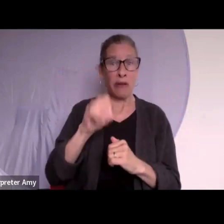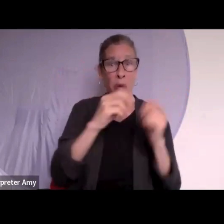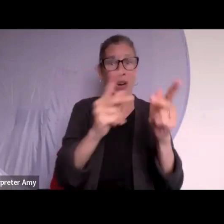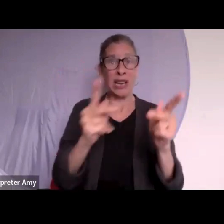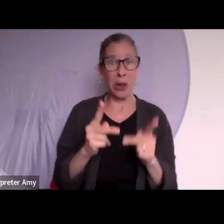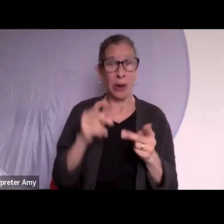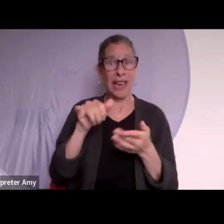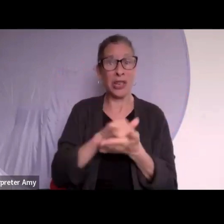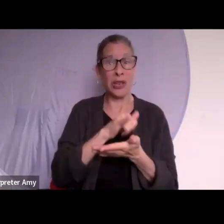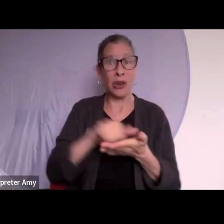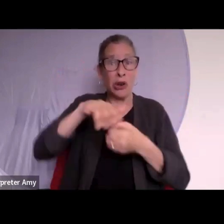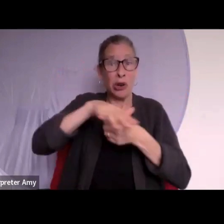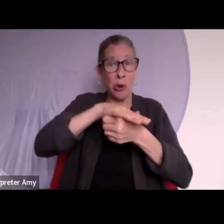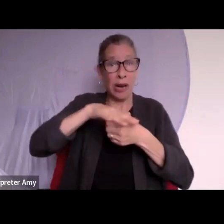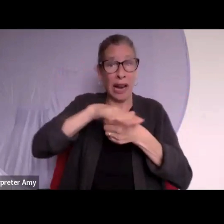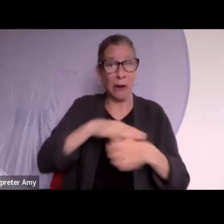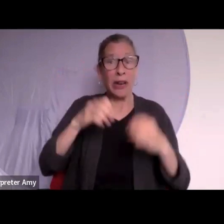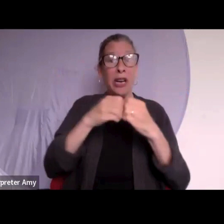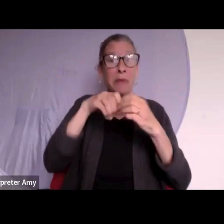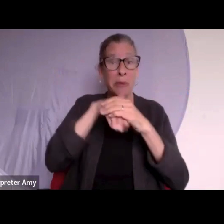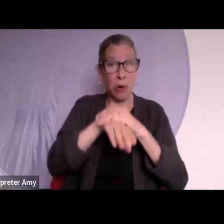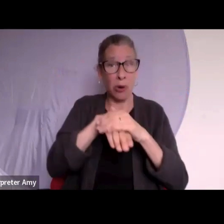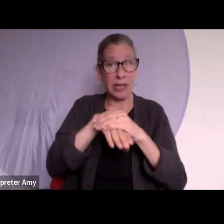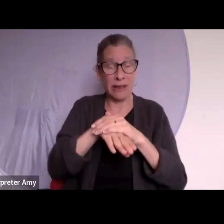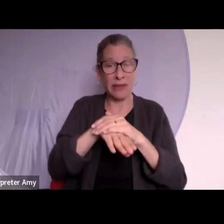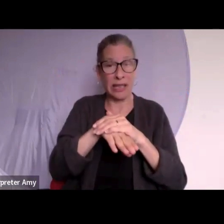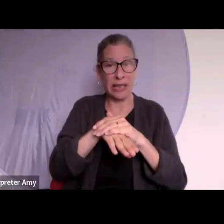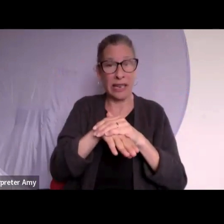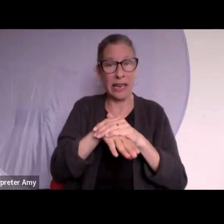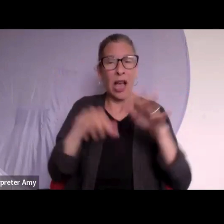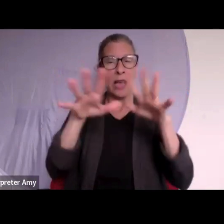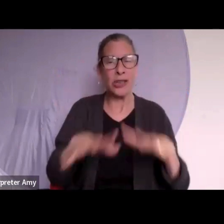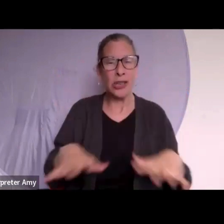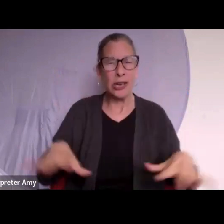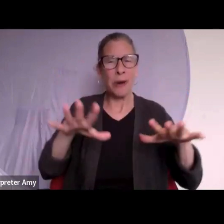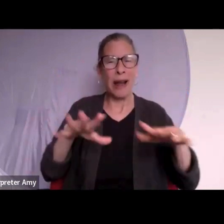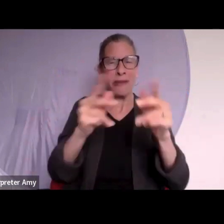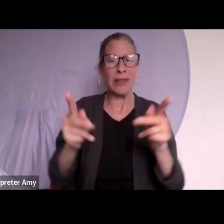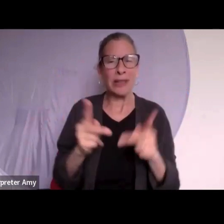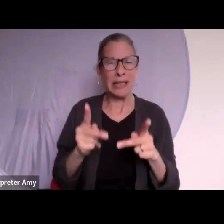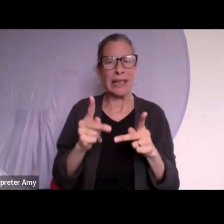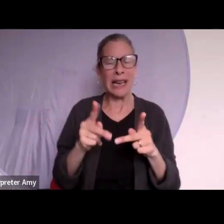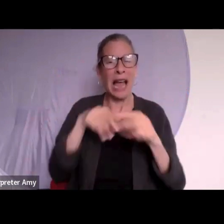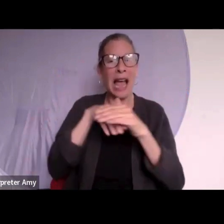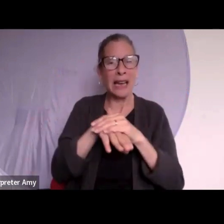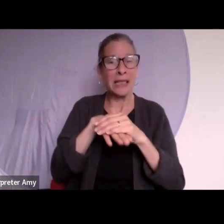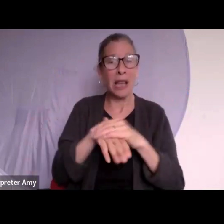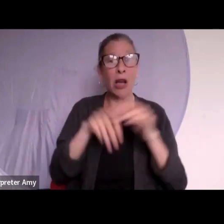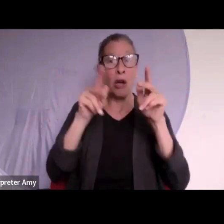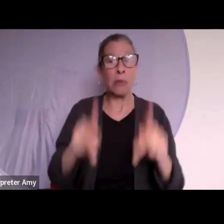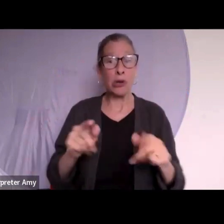area to be more accessible, geographically accessible, the person in Queens might have trouble getting into the theater